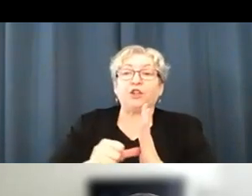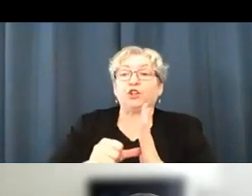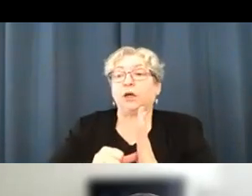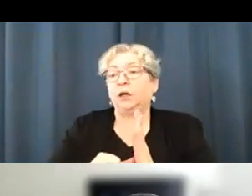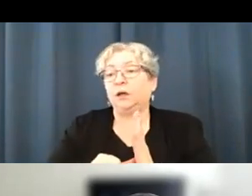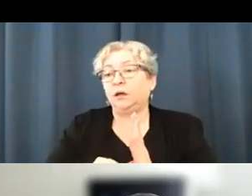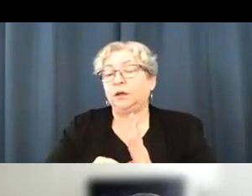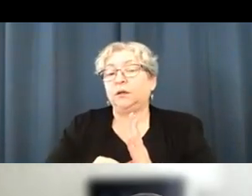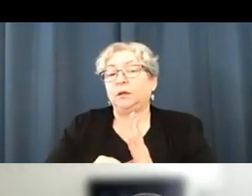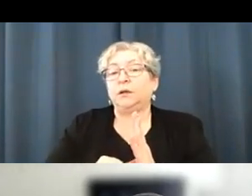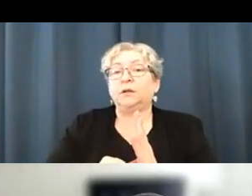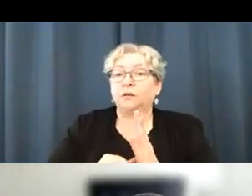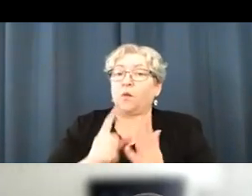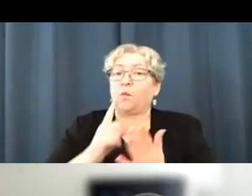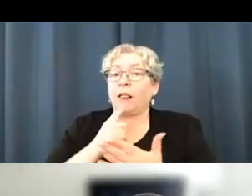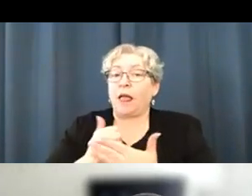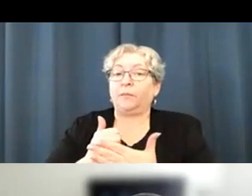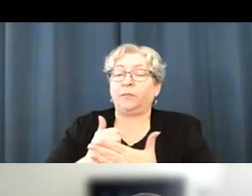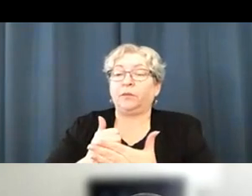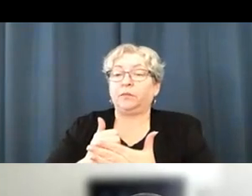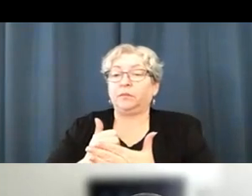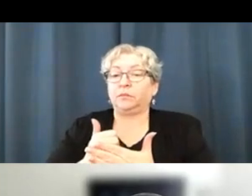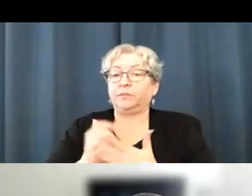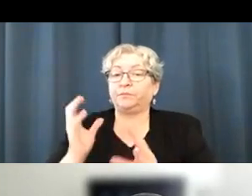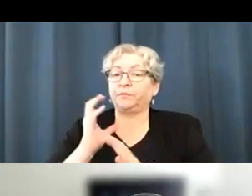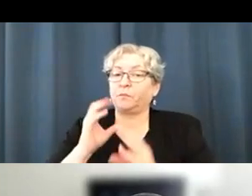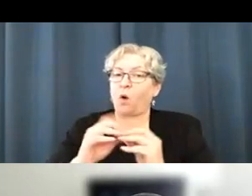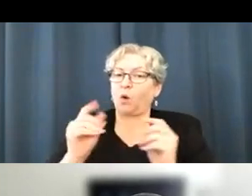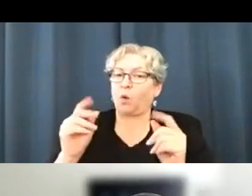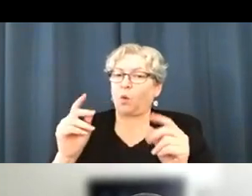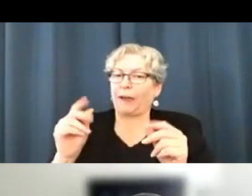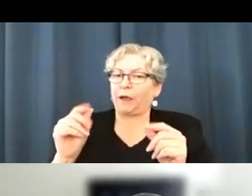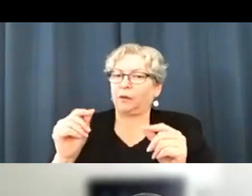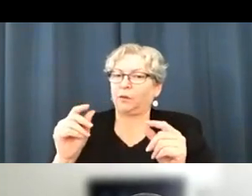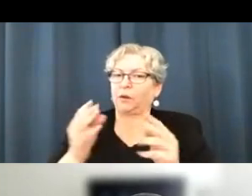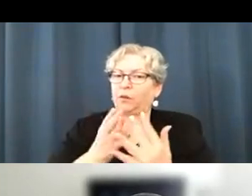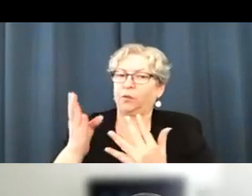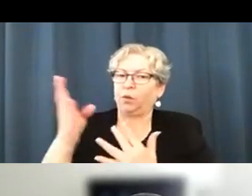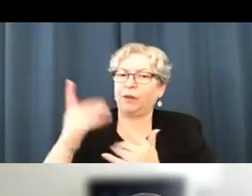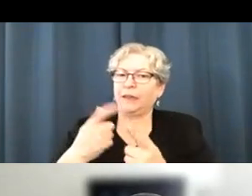which help them navigate faster and quicker rather than using the arrow keys